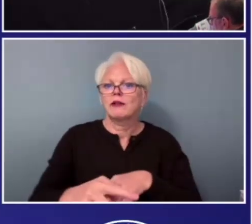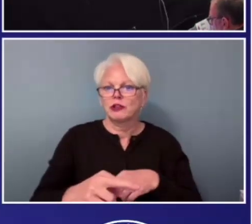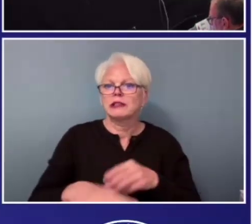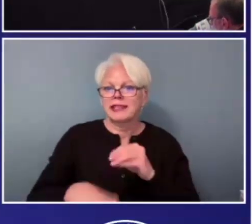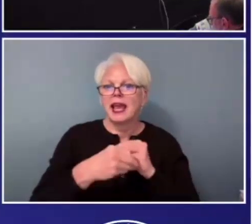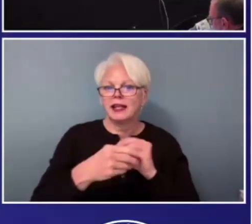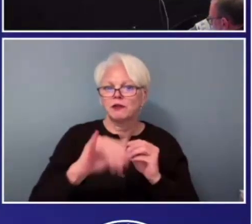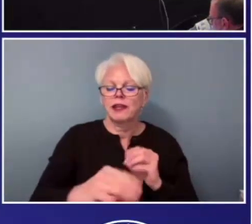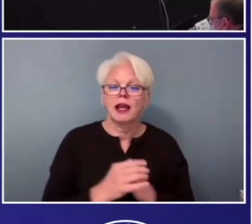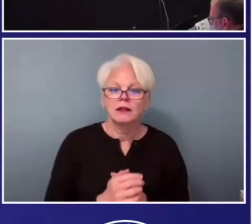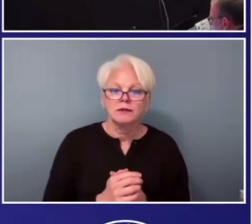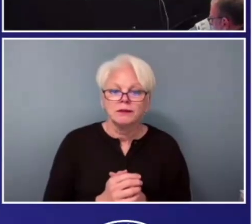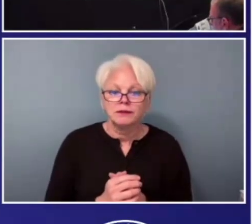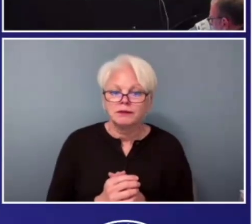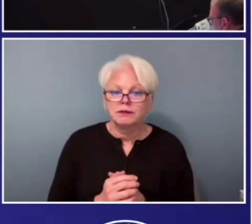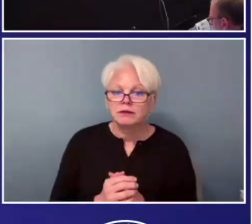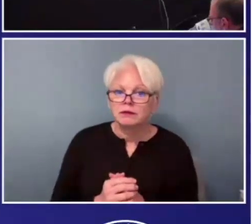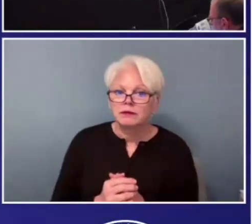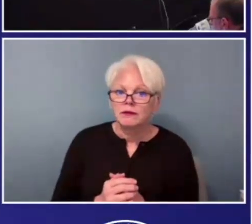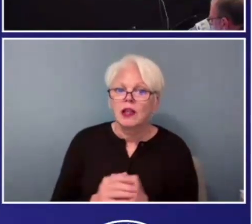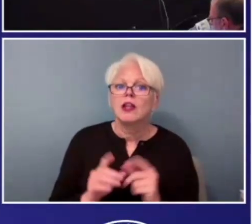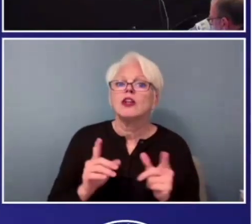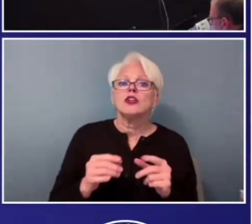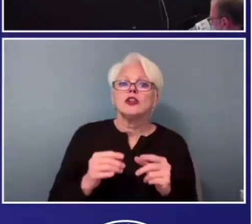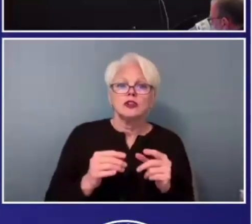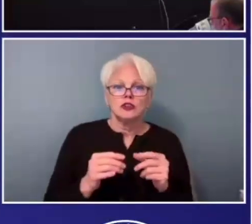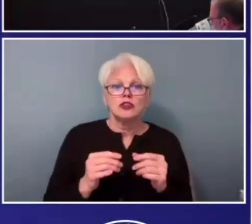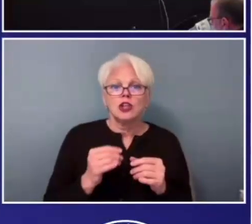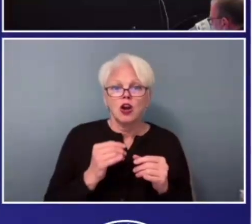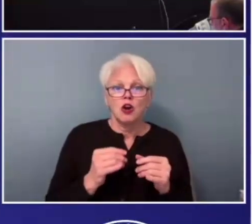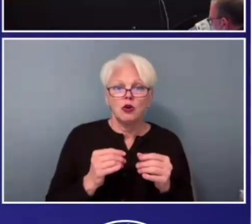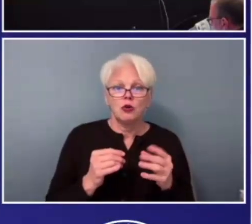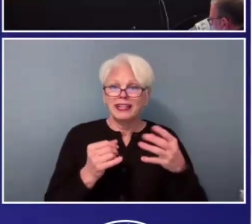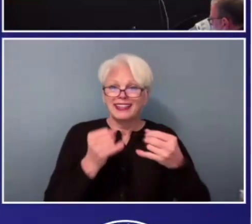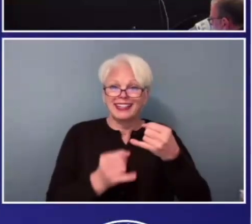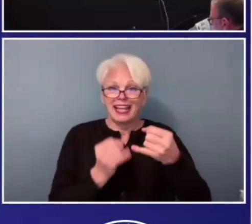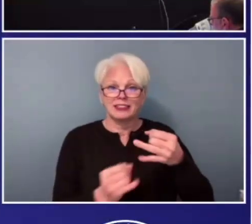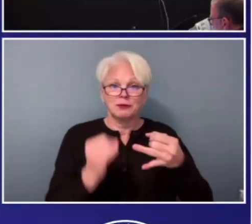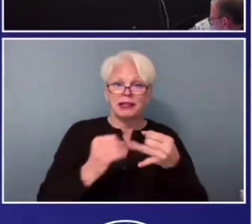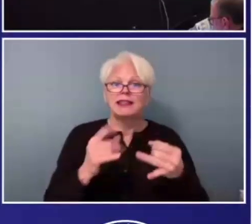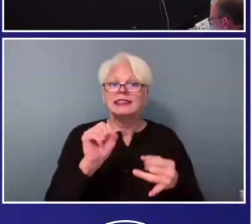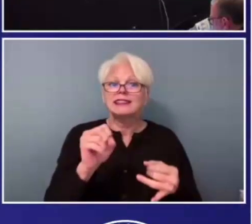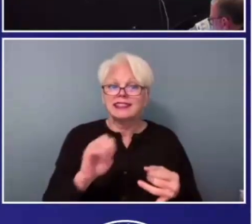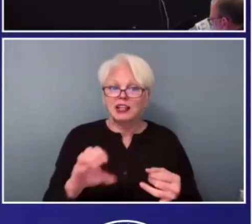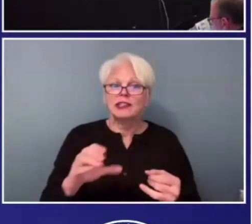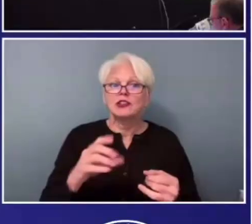This is also where the last sentence -- the sentence before the last, where the secretary shall disclose to the borrower the potential consequences of electing to